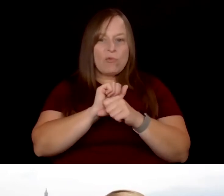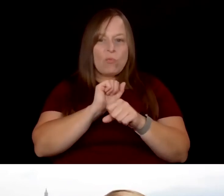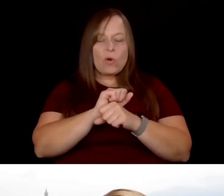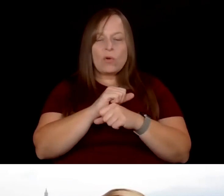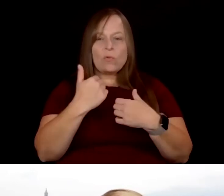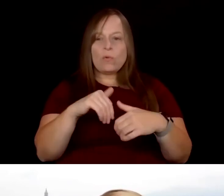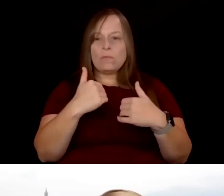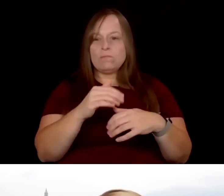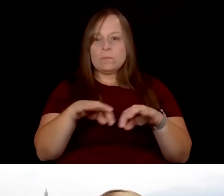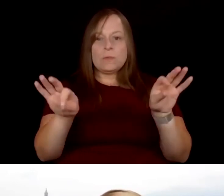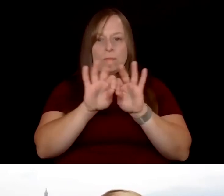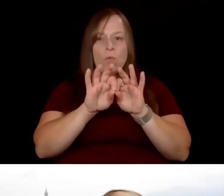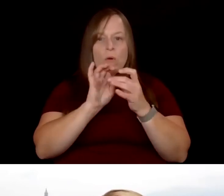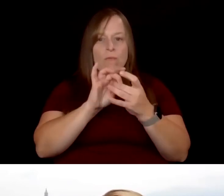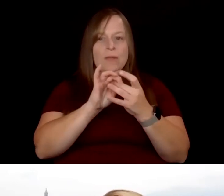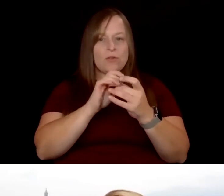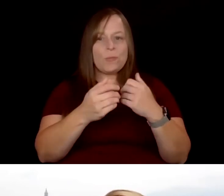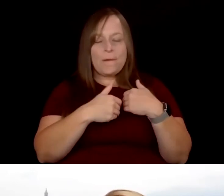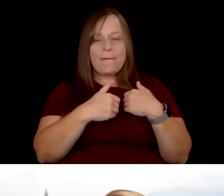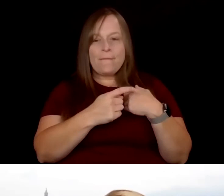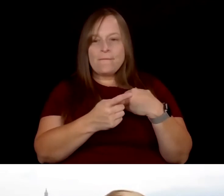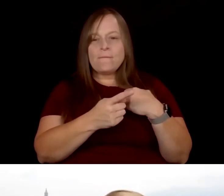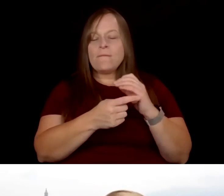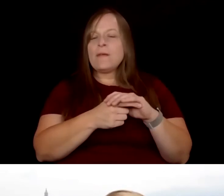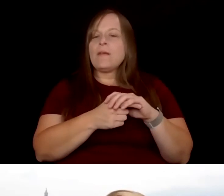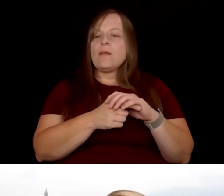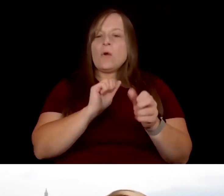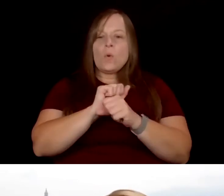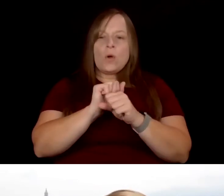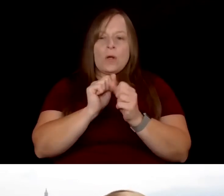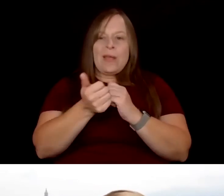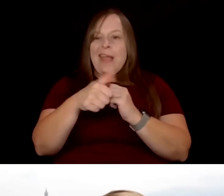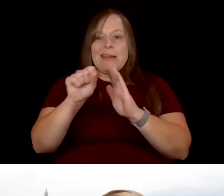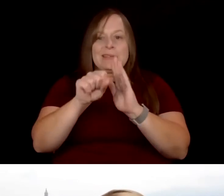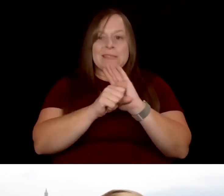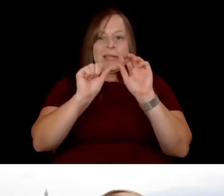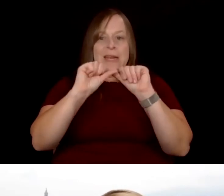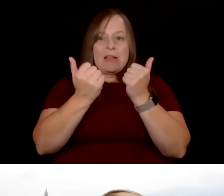That's an important relationship to have. Working with any state agency that's serving